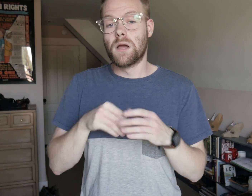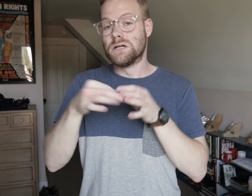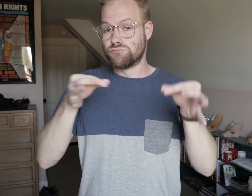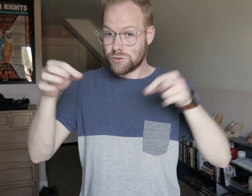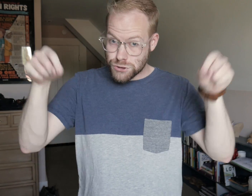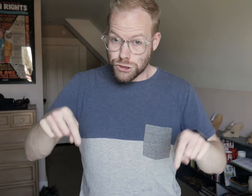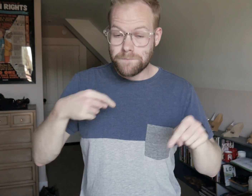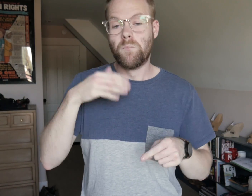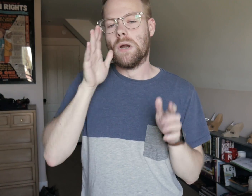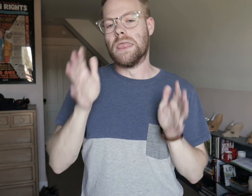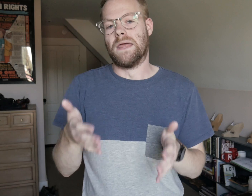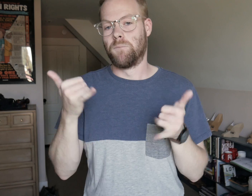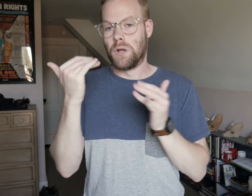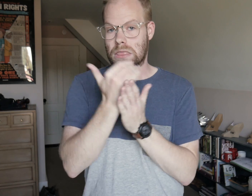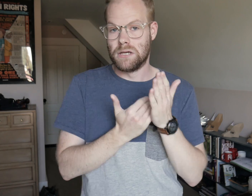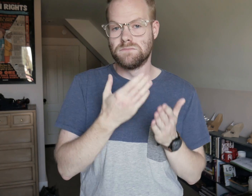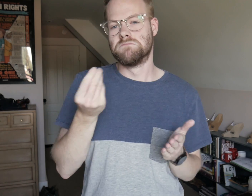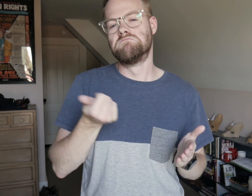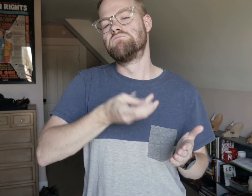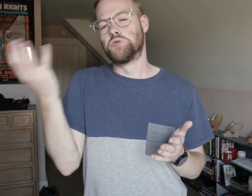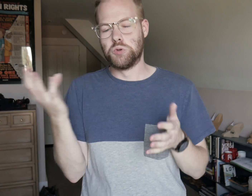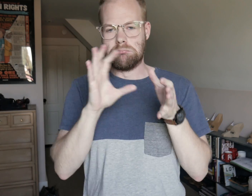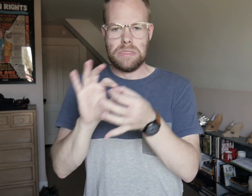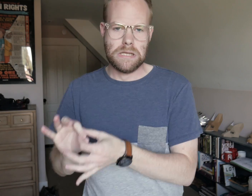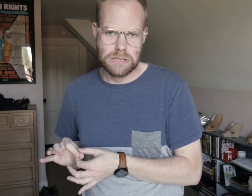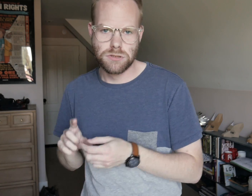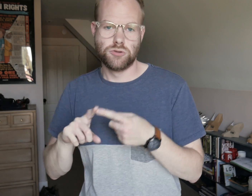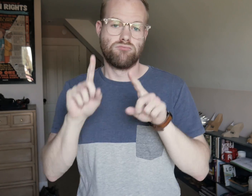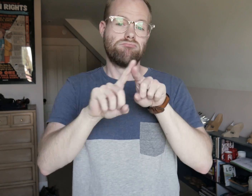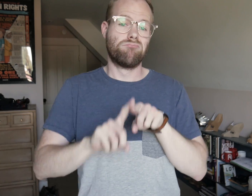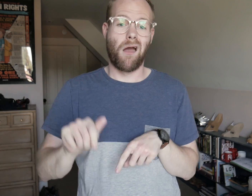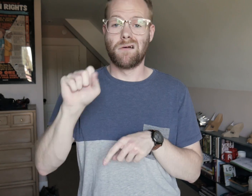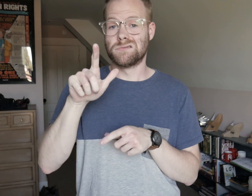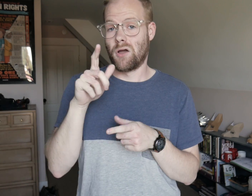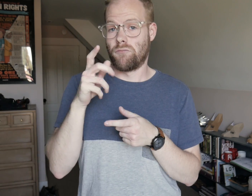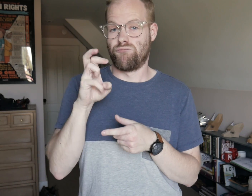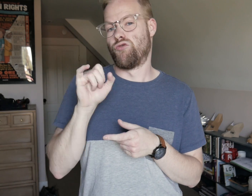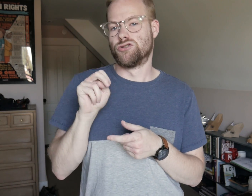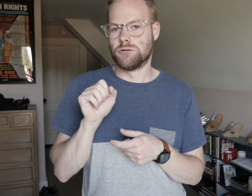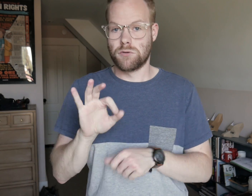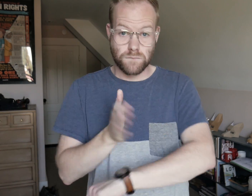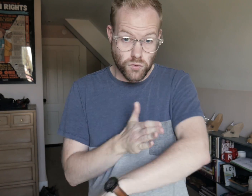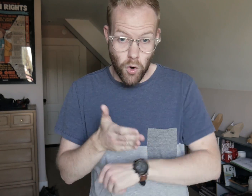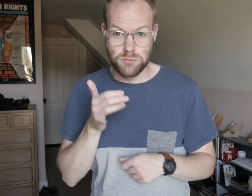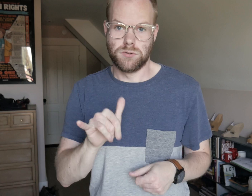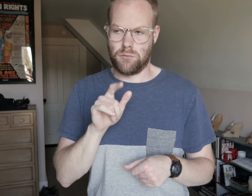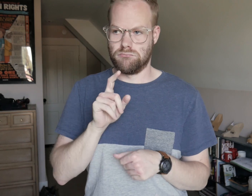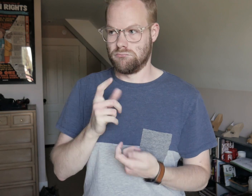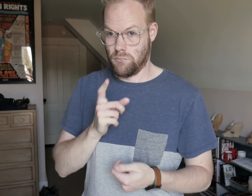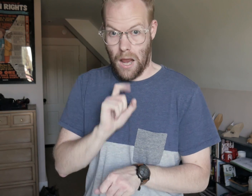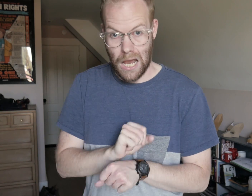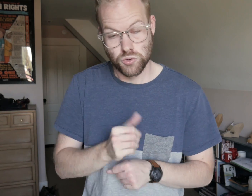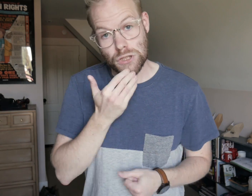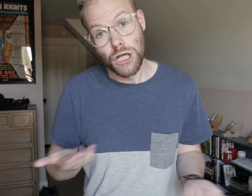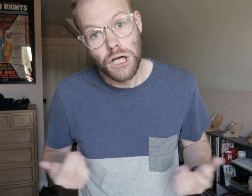In the description, I’ll be leaving a playlist and a few links to ASL versions of songs that are actually good.